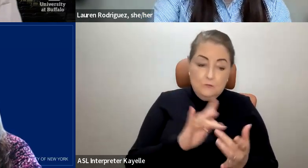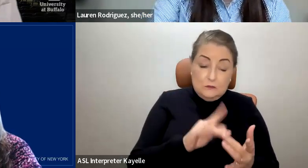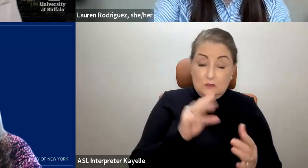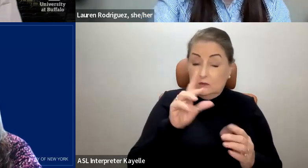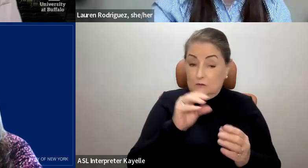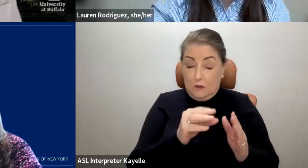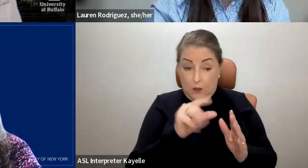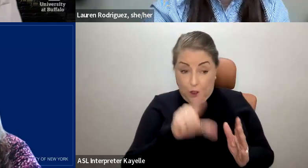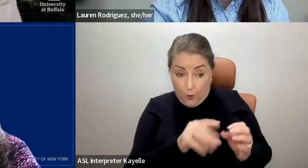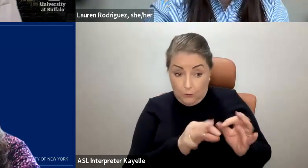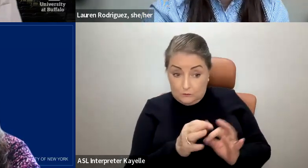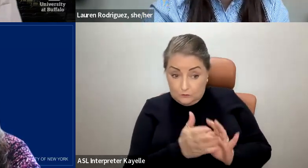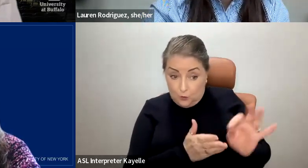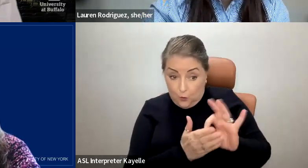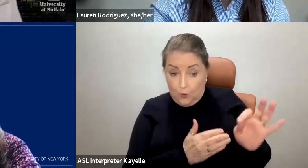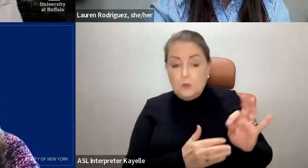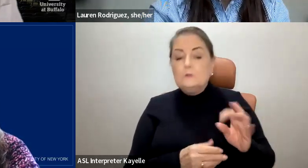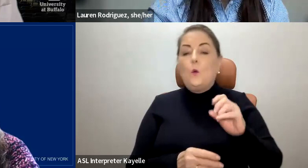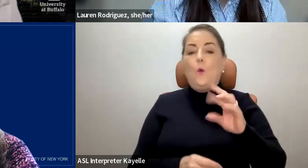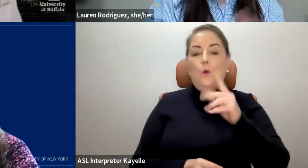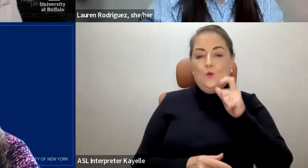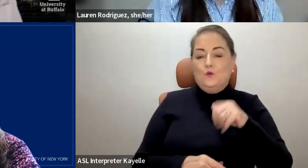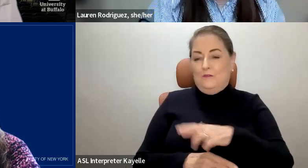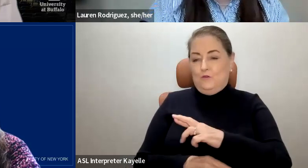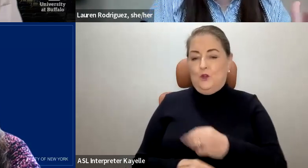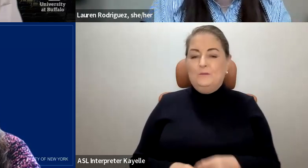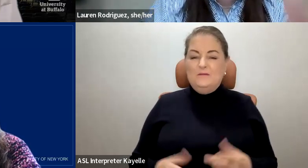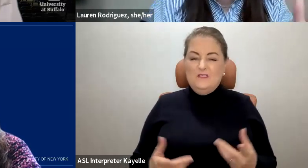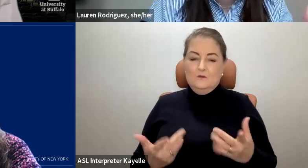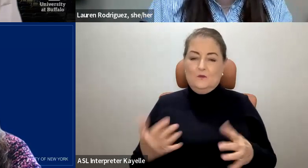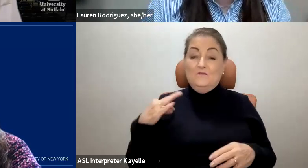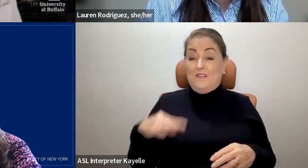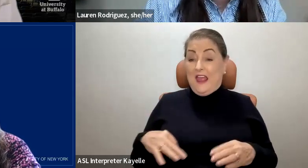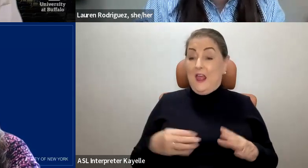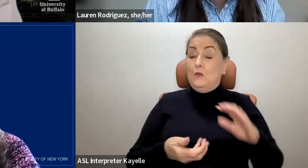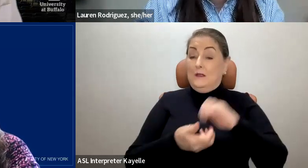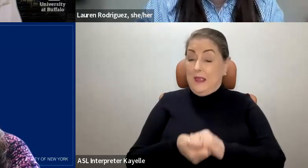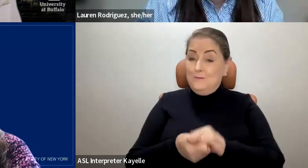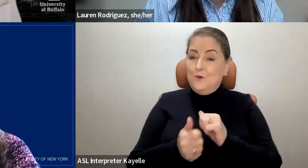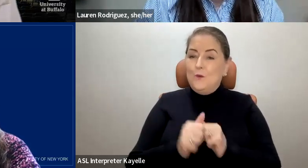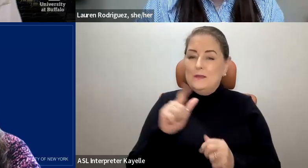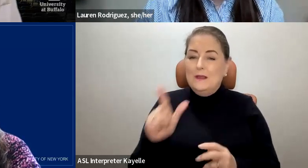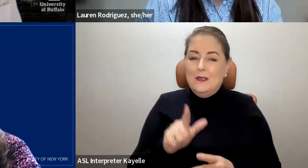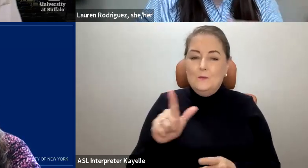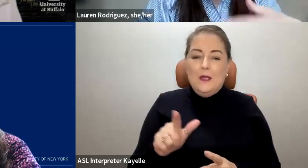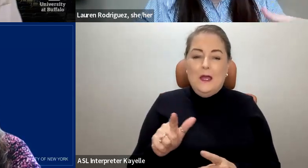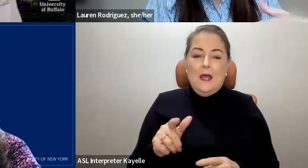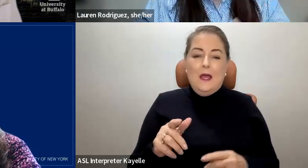courses that are referred to her. So the advantage of this collaboration with a library, you know, and understand campus